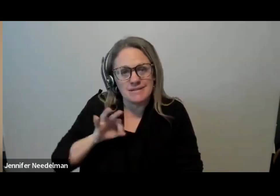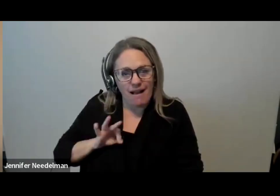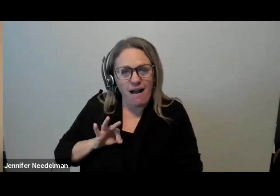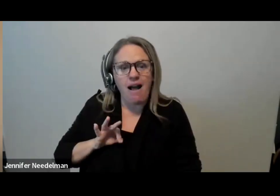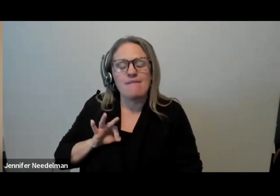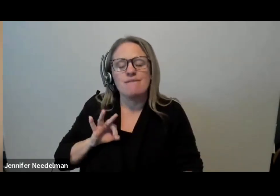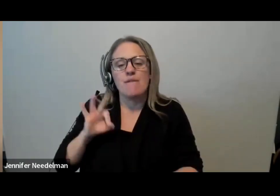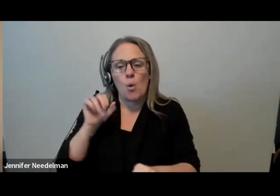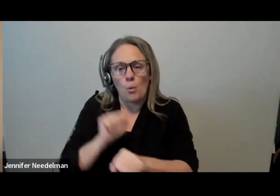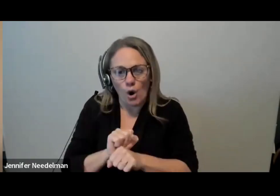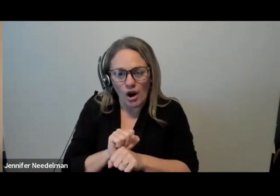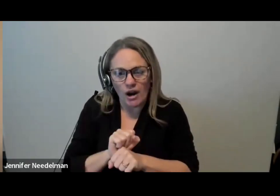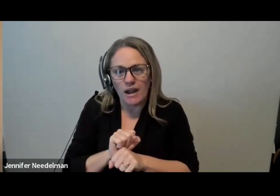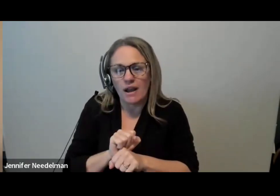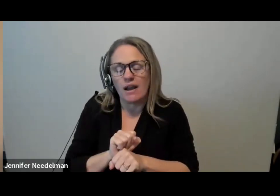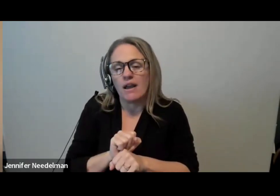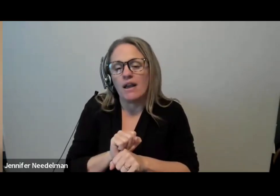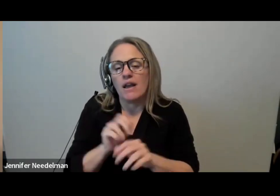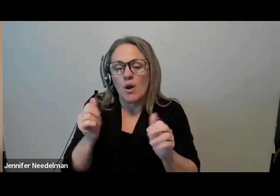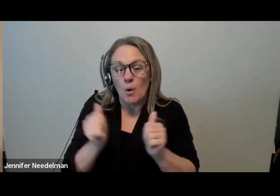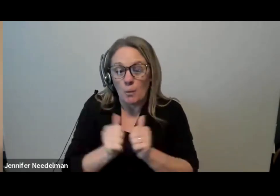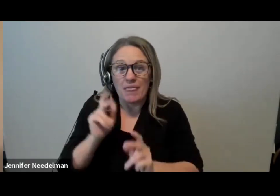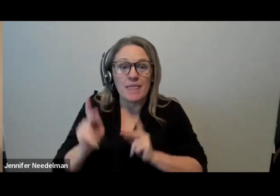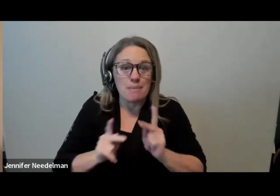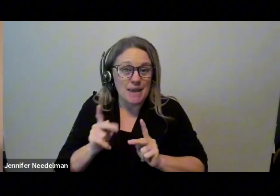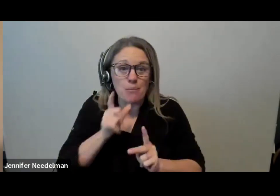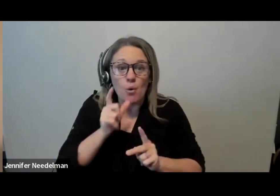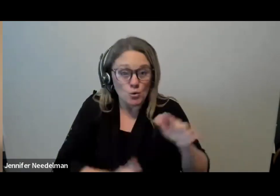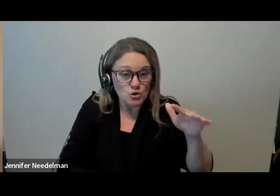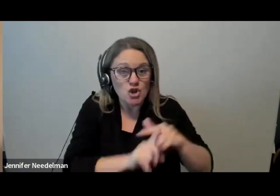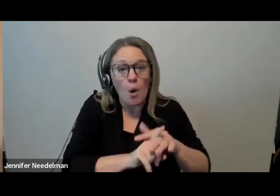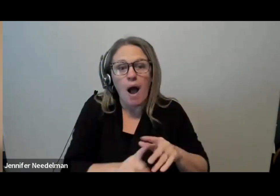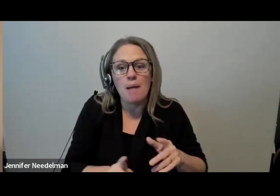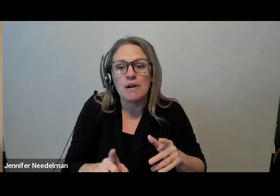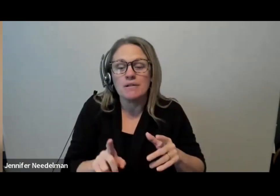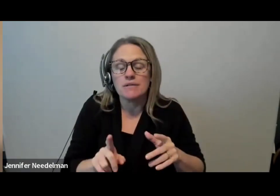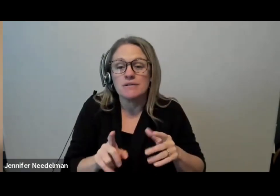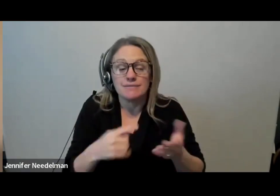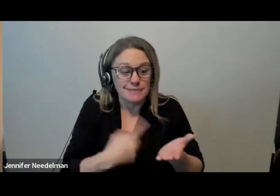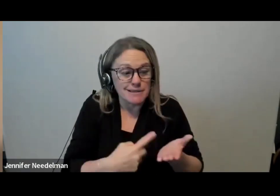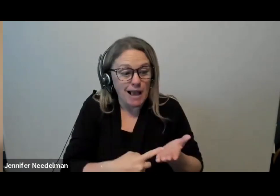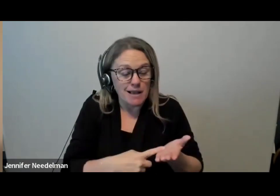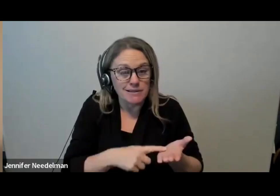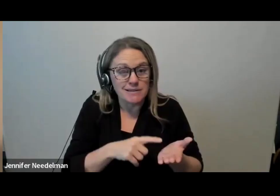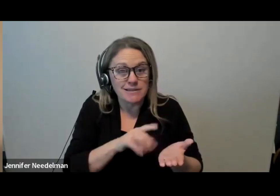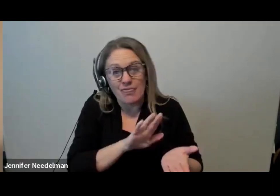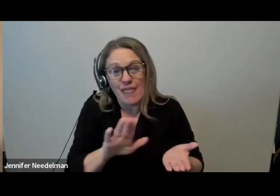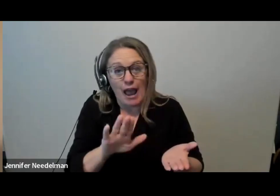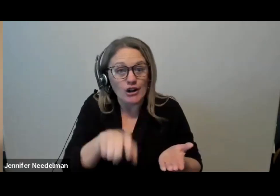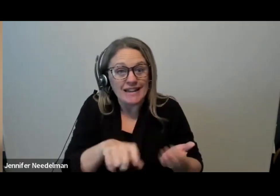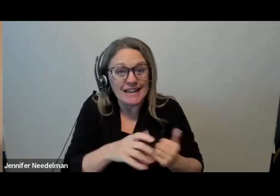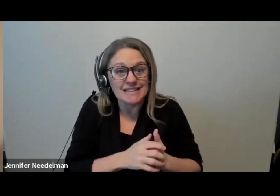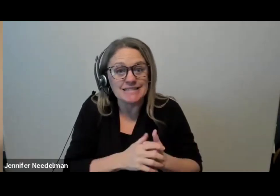work with the people that are coming to the centers to discuss their needs, discover what games that would work